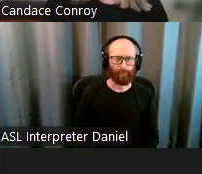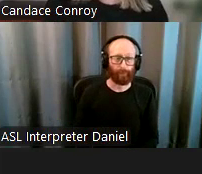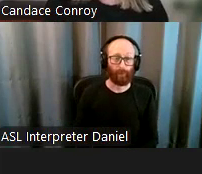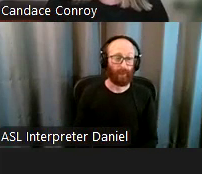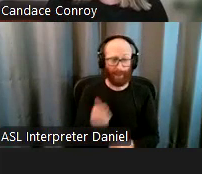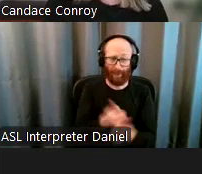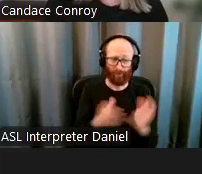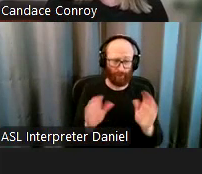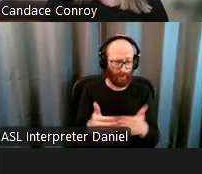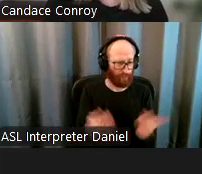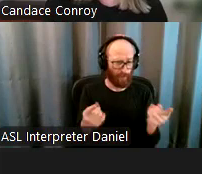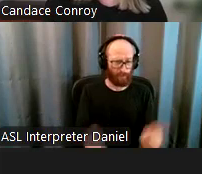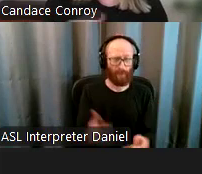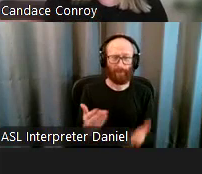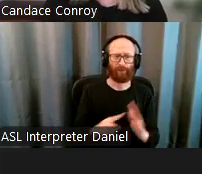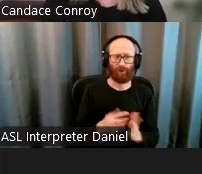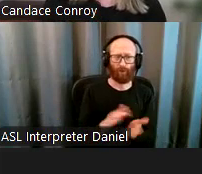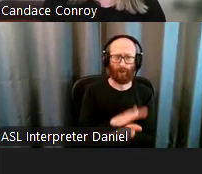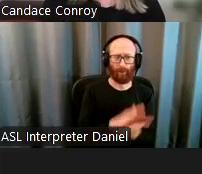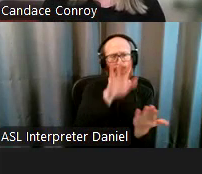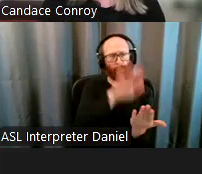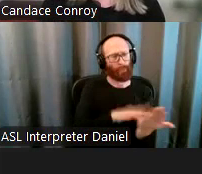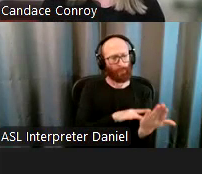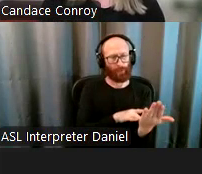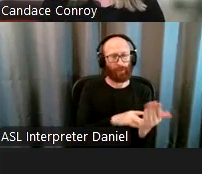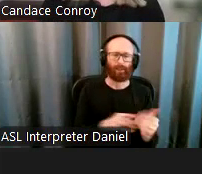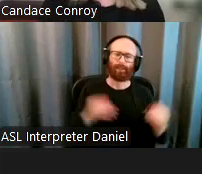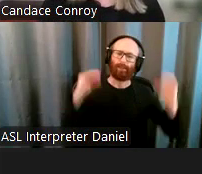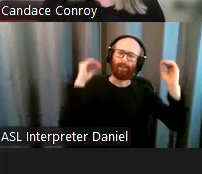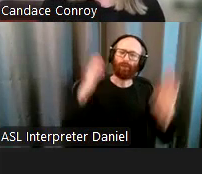with a blank sheet of paper. The teacher gives their lecture and students take